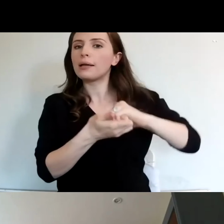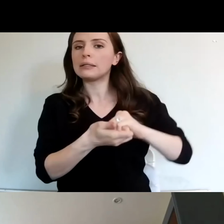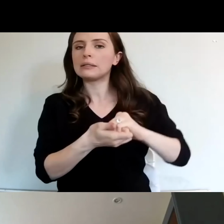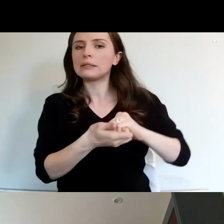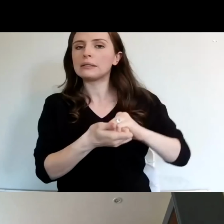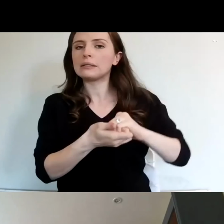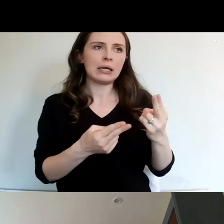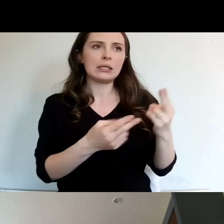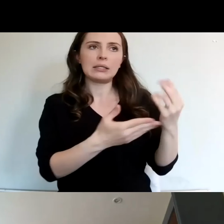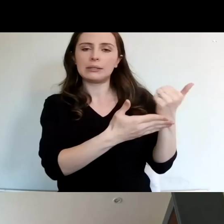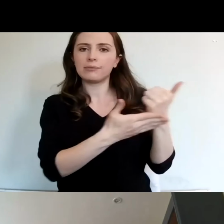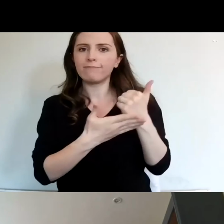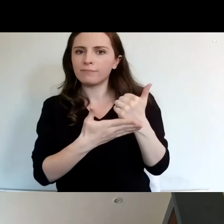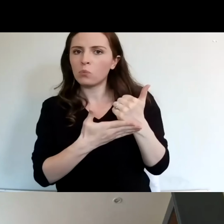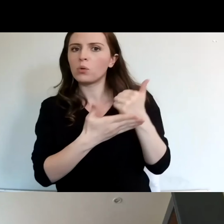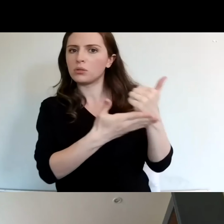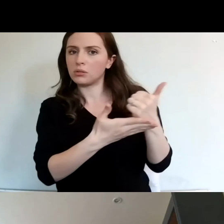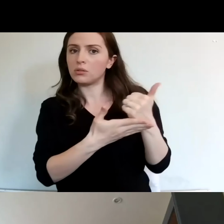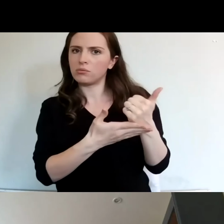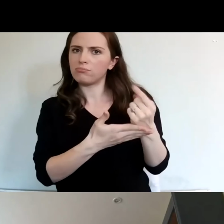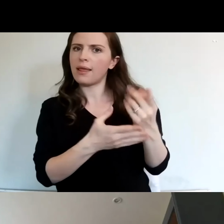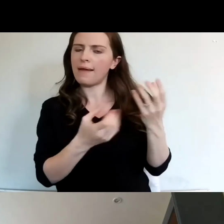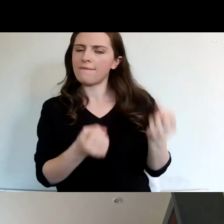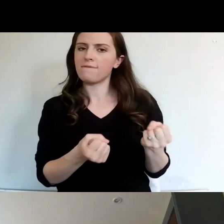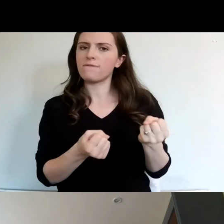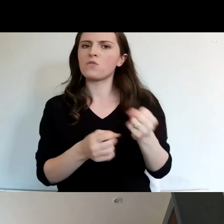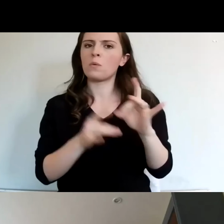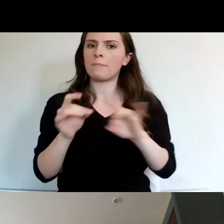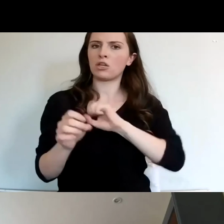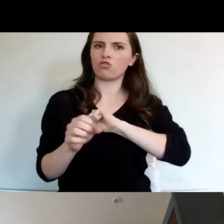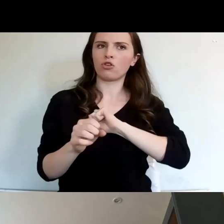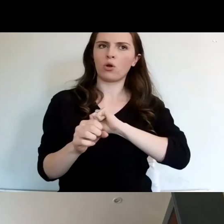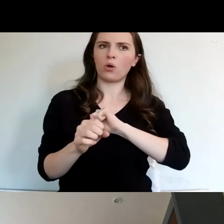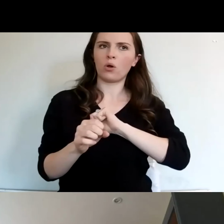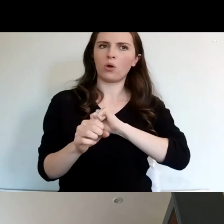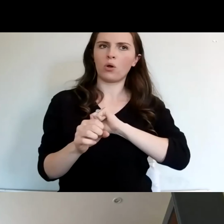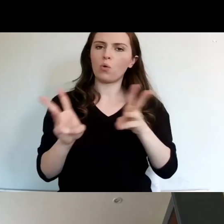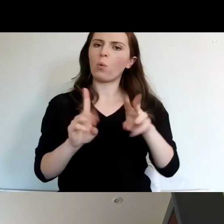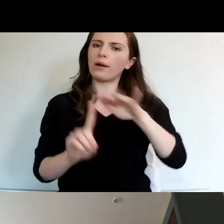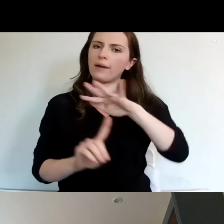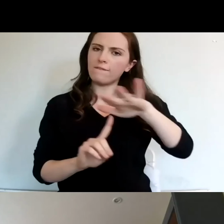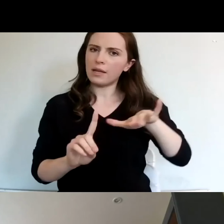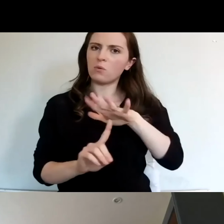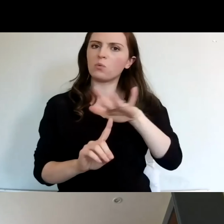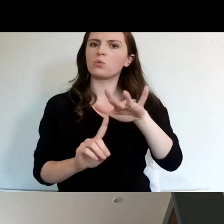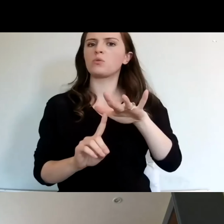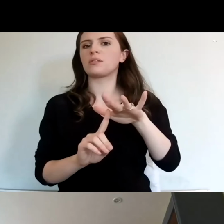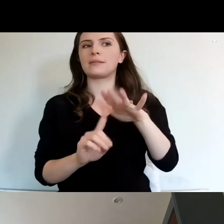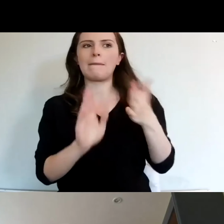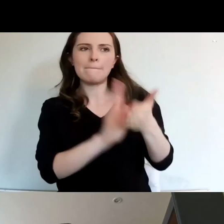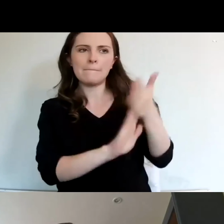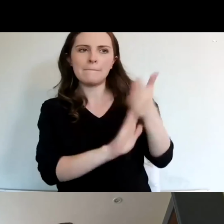So, it's important that we ensure that the workplaces or the venues are disability inclusive as well.